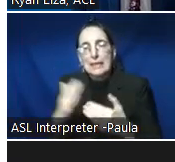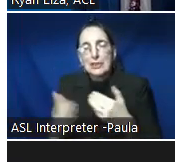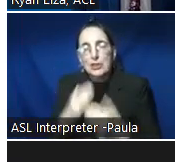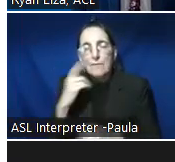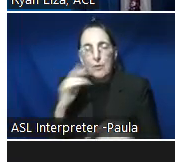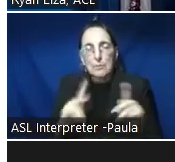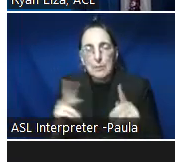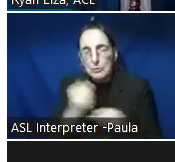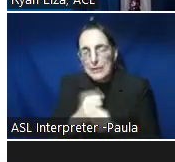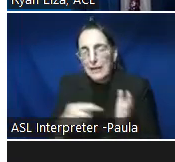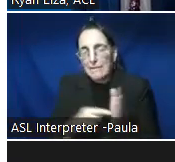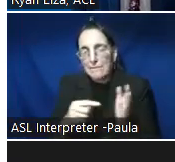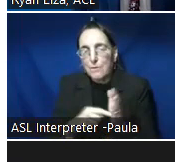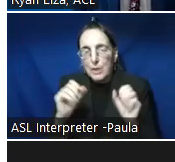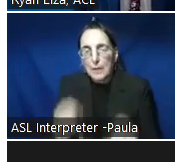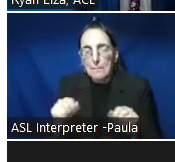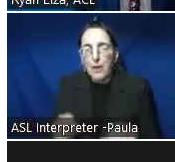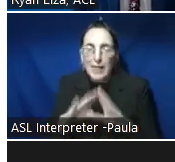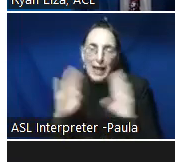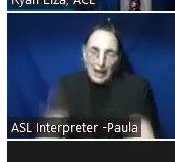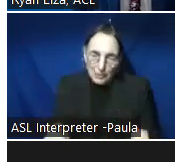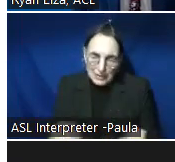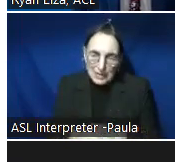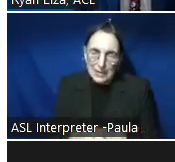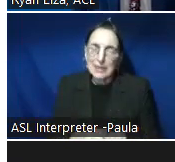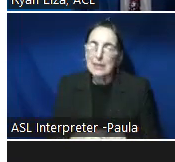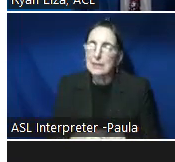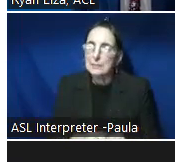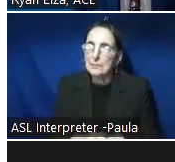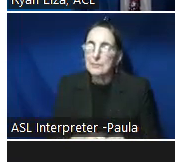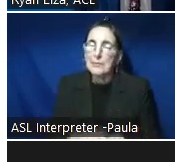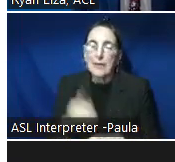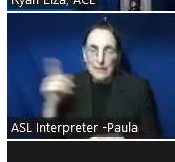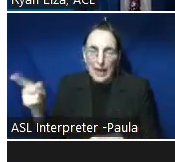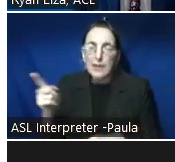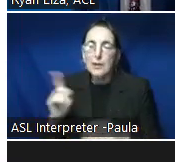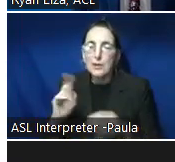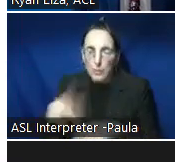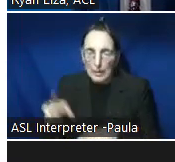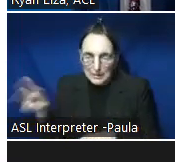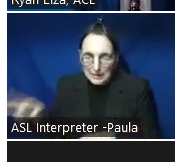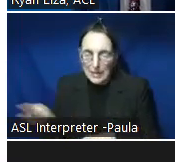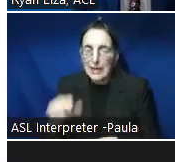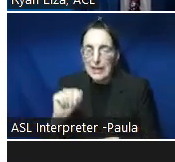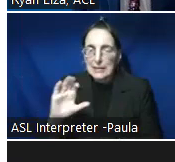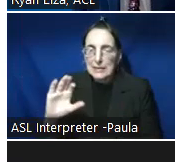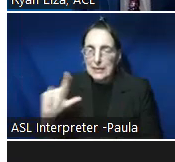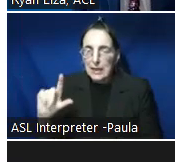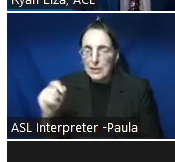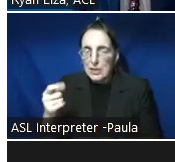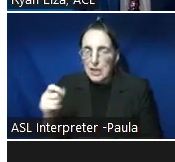that make community living possible. The HSRC website is acl.gov/HousingAndServices.